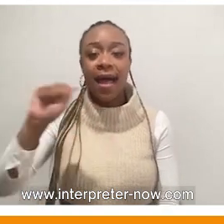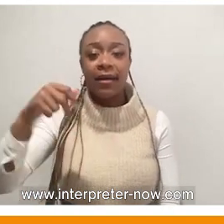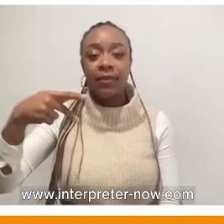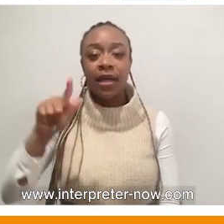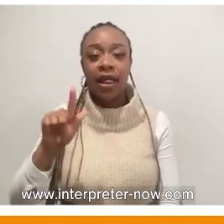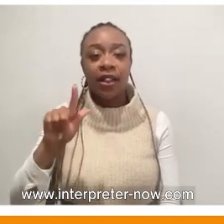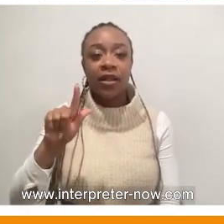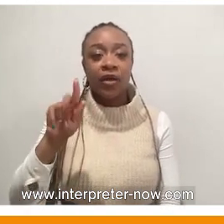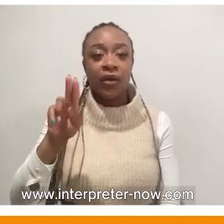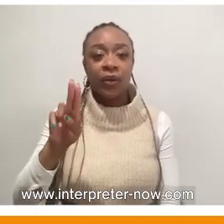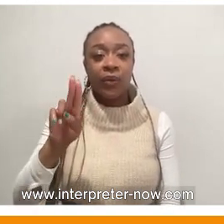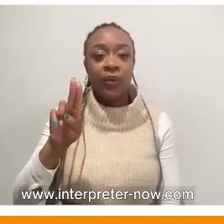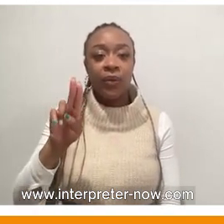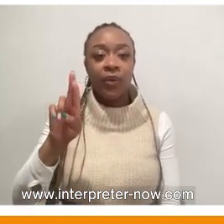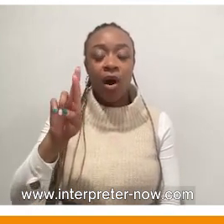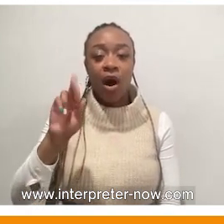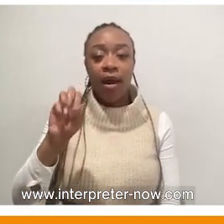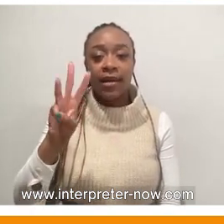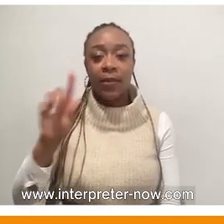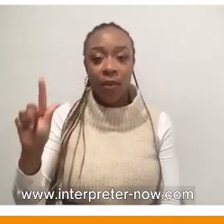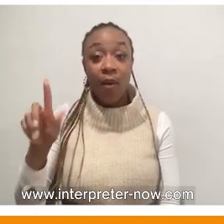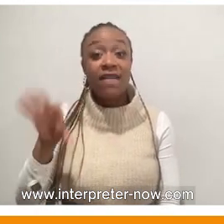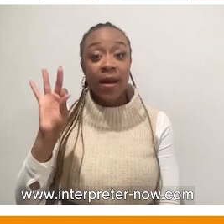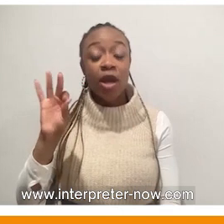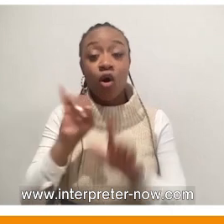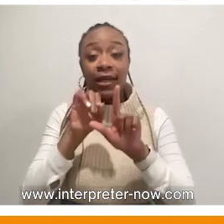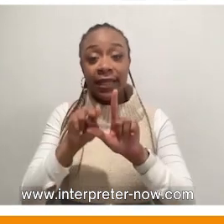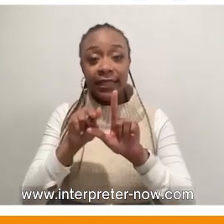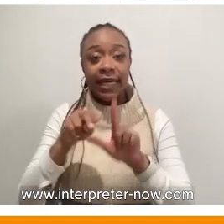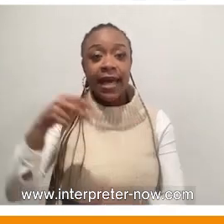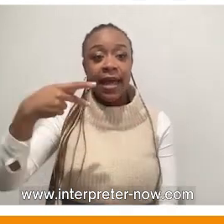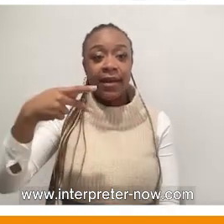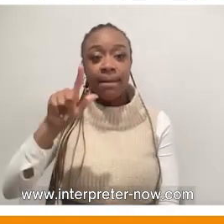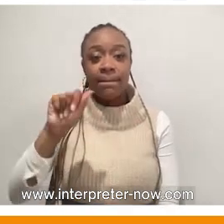To find me on LinkedIn @PabelMartinez, I post a lot of daily content there.